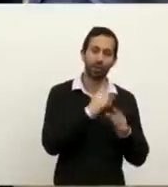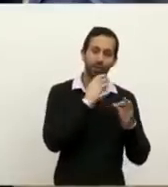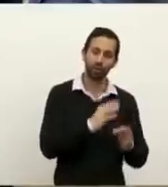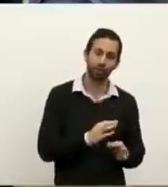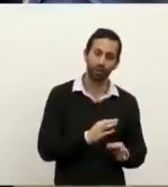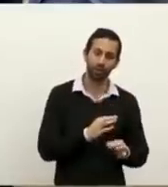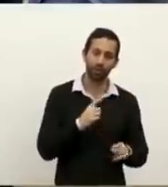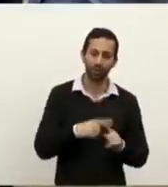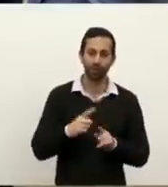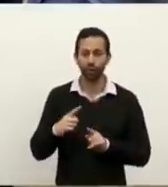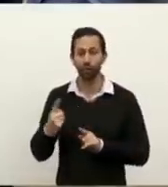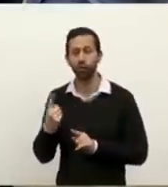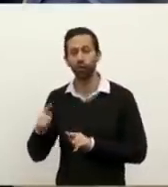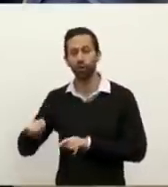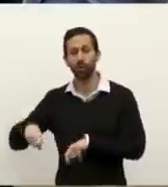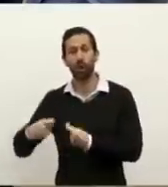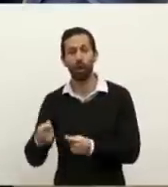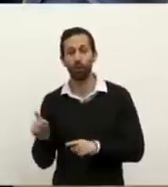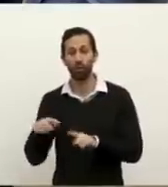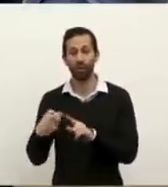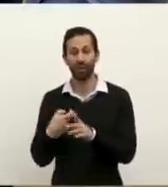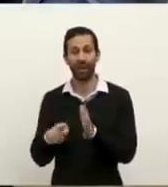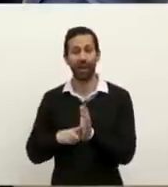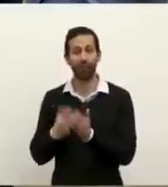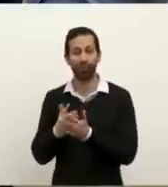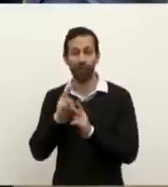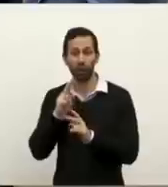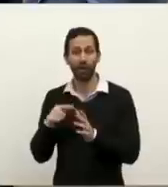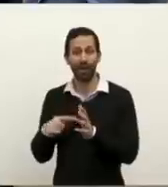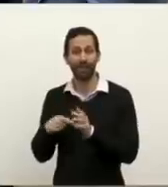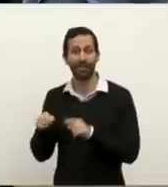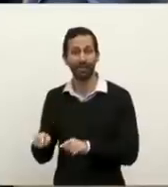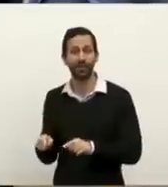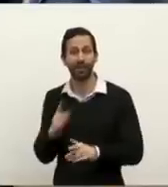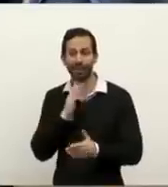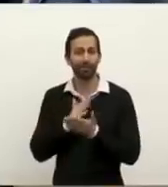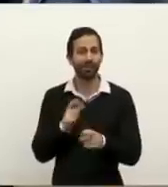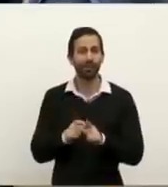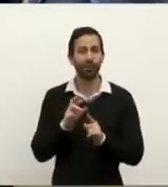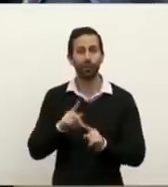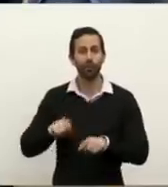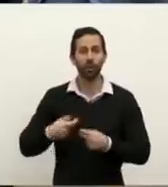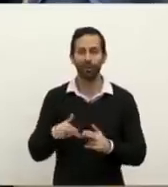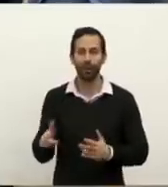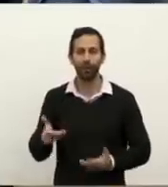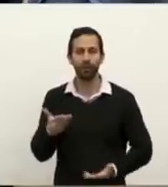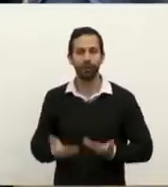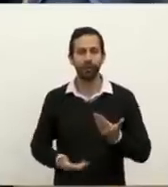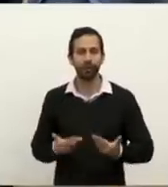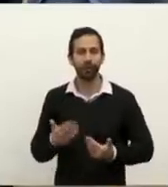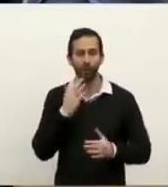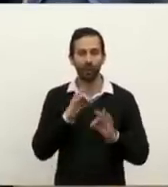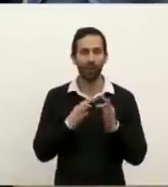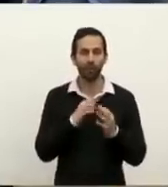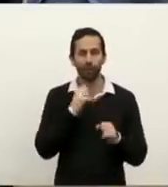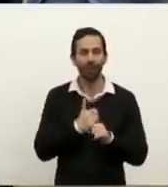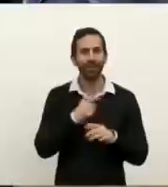It's also a supplier on it, which is what, Carl, we're really looking at. But it's really difficult for suppliers, if they're not sure when the agency's going to make a decision.